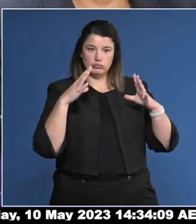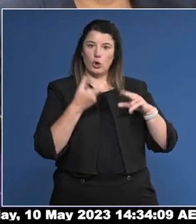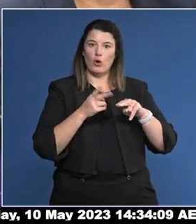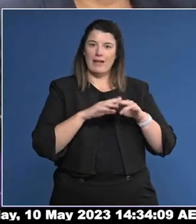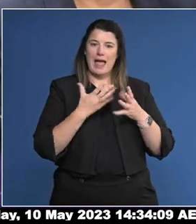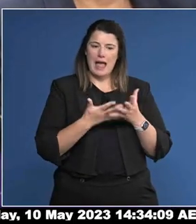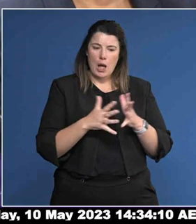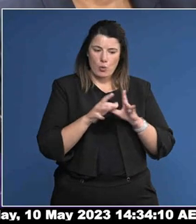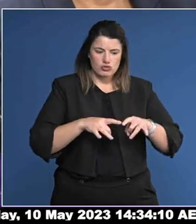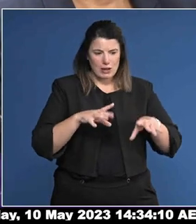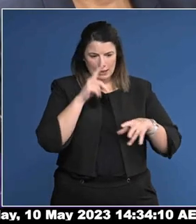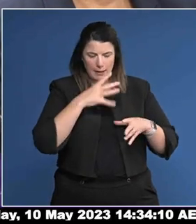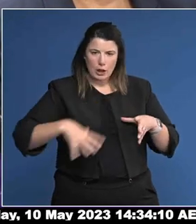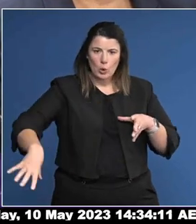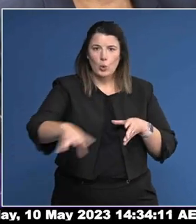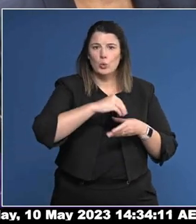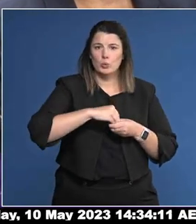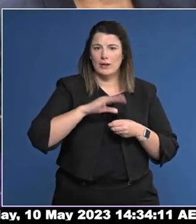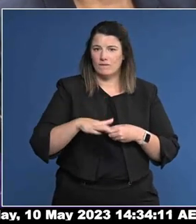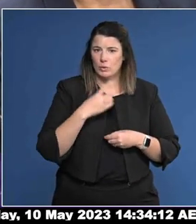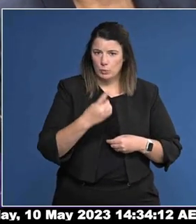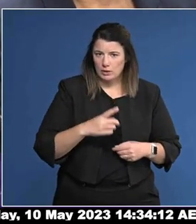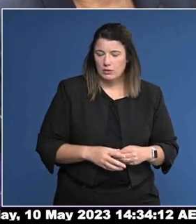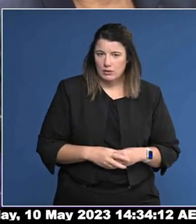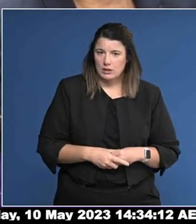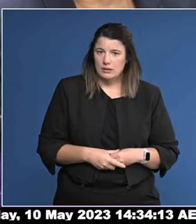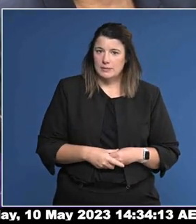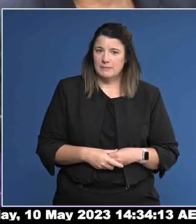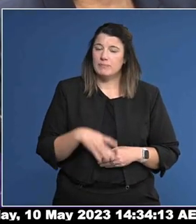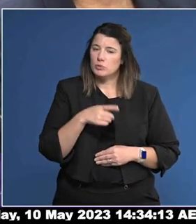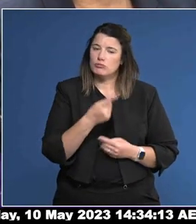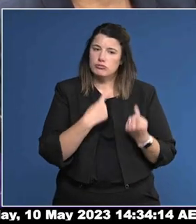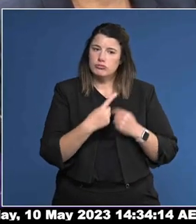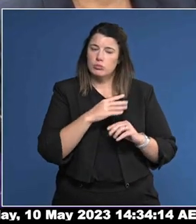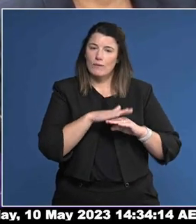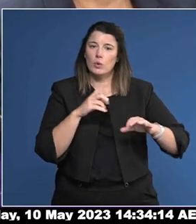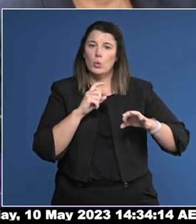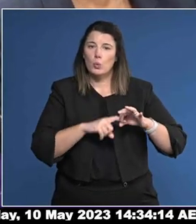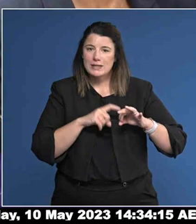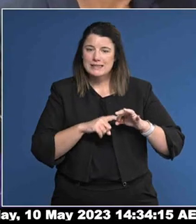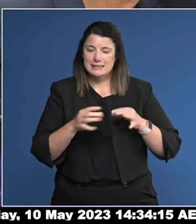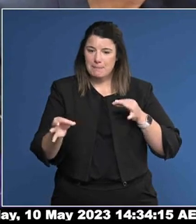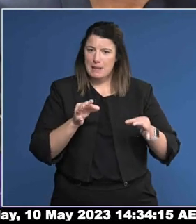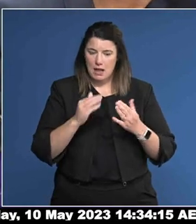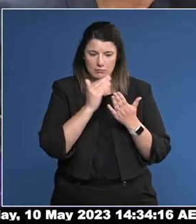Yes. MS EASTMAN: And I think you gave evidence on that occasion about Queensland's actions under Australia's Disability Strategy.